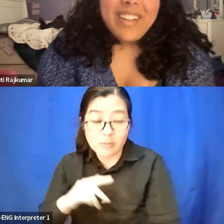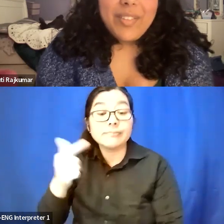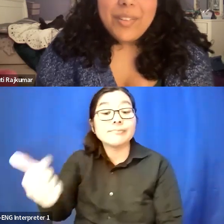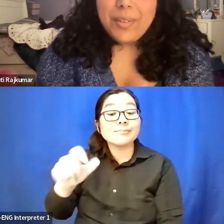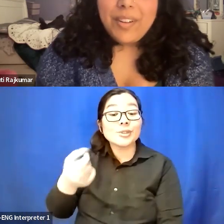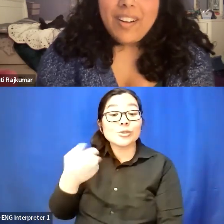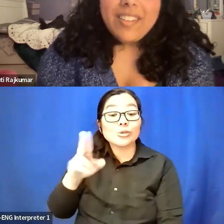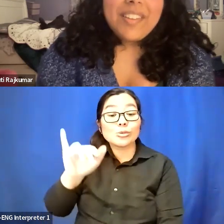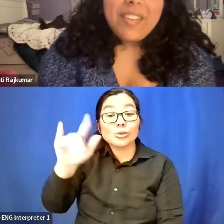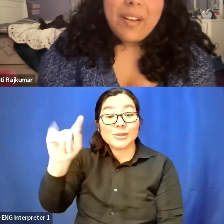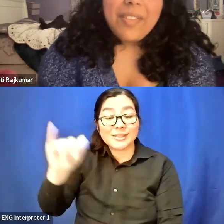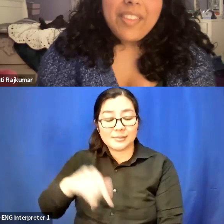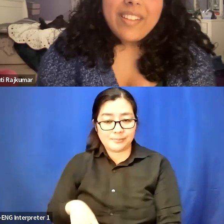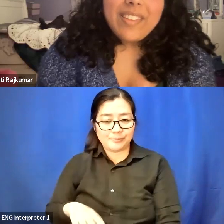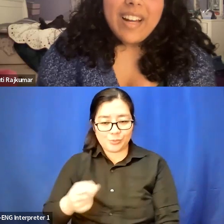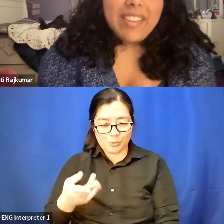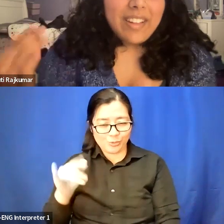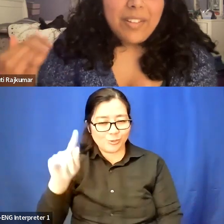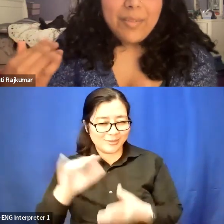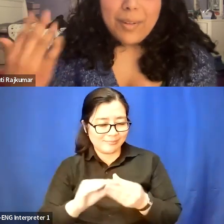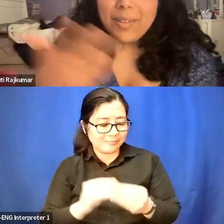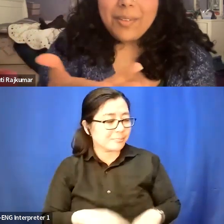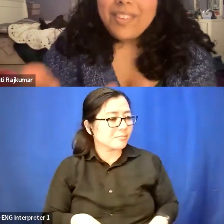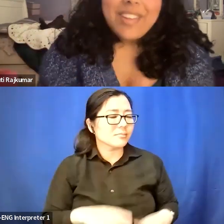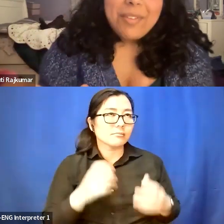Yeah. So, honestly a lot of the things that I think of are also the same